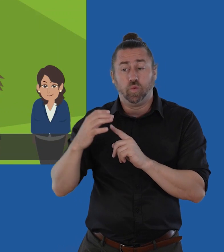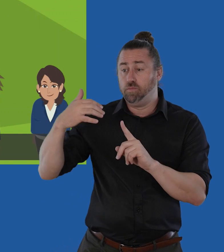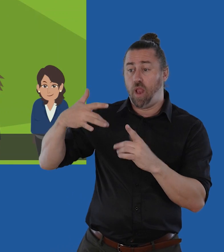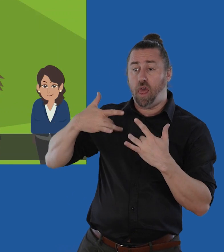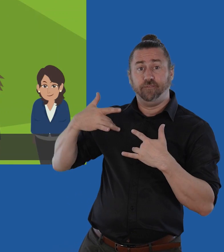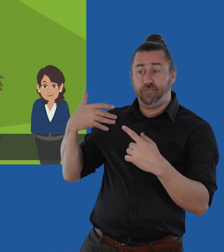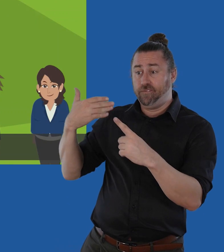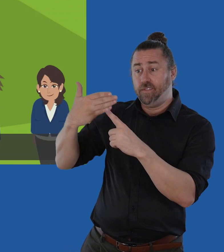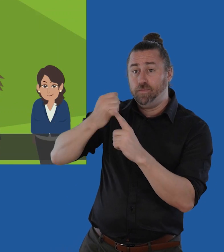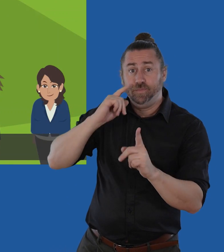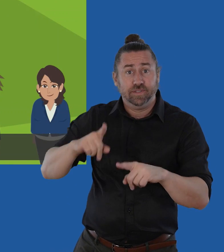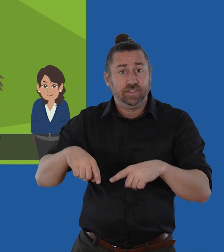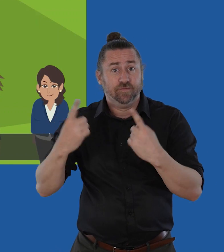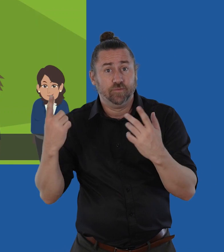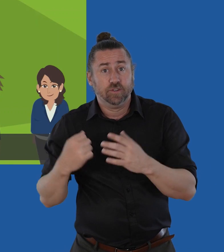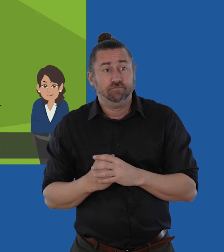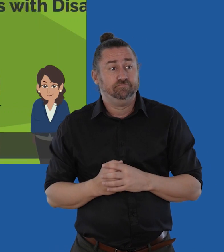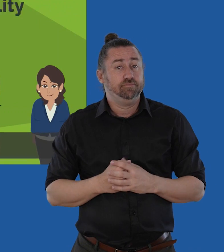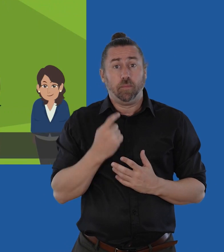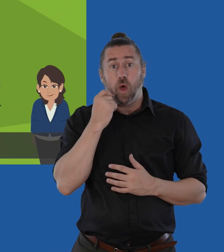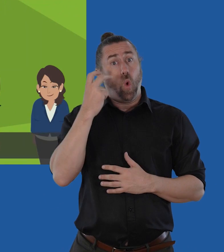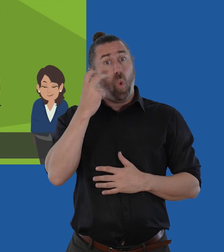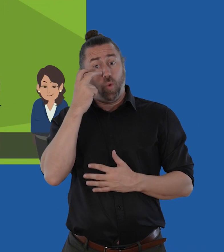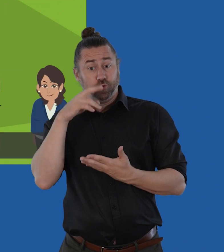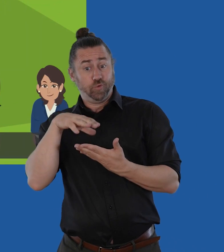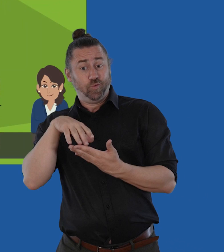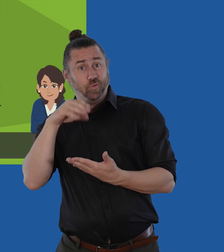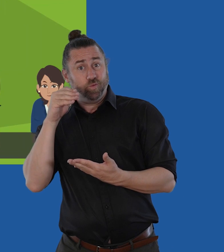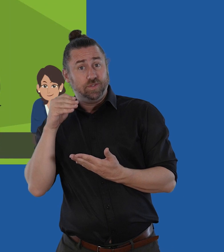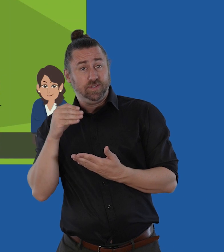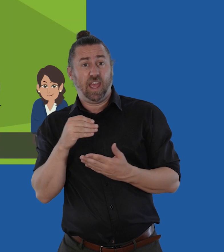mature students, and students with disabilities.